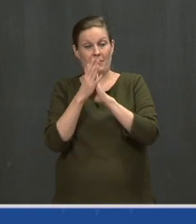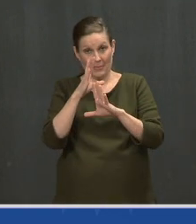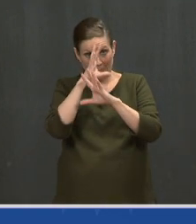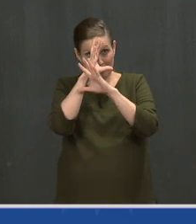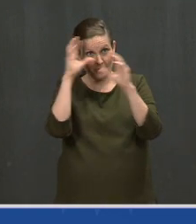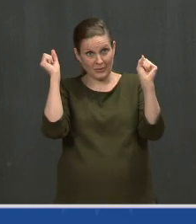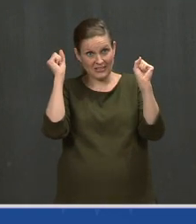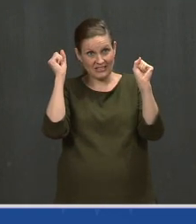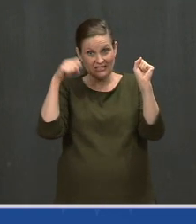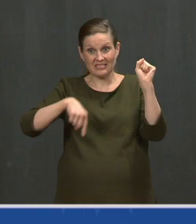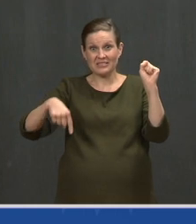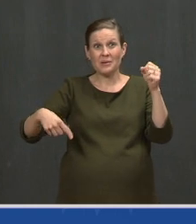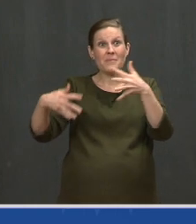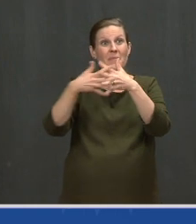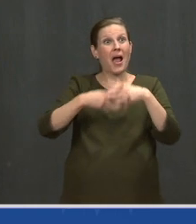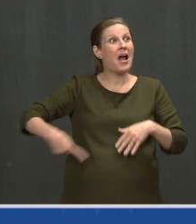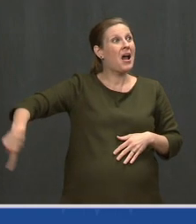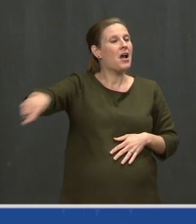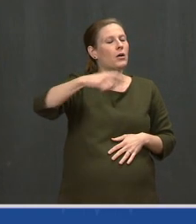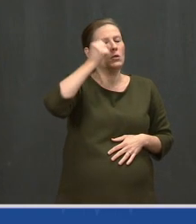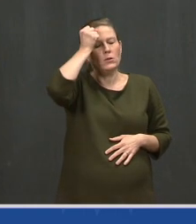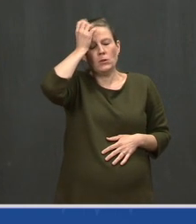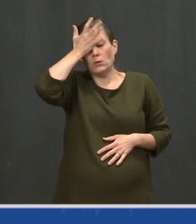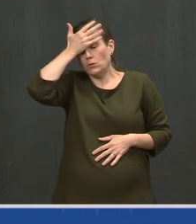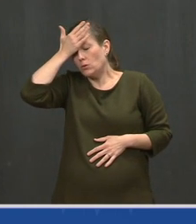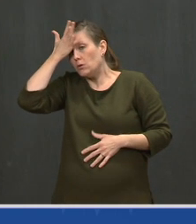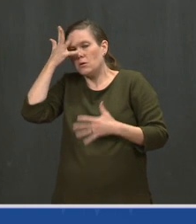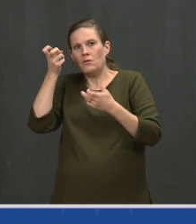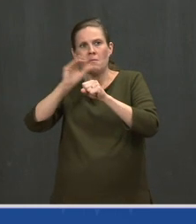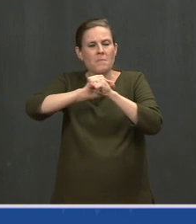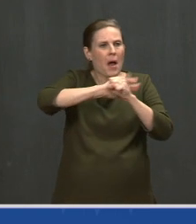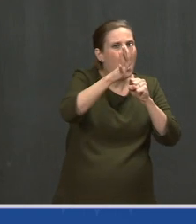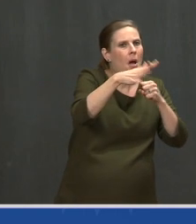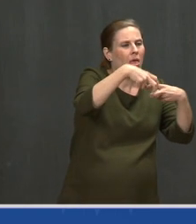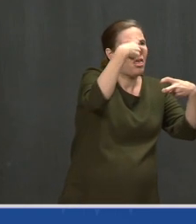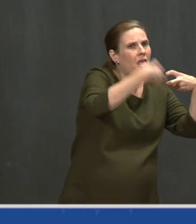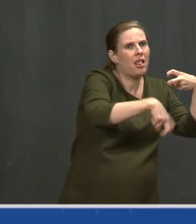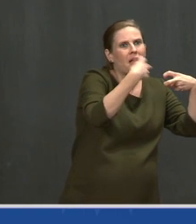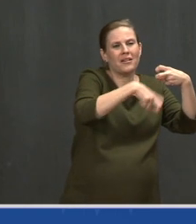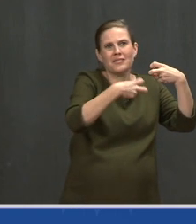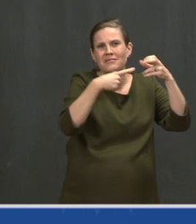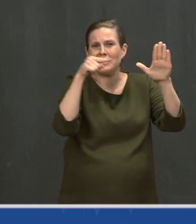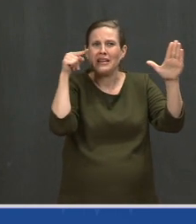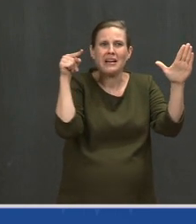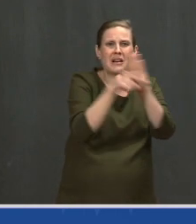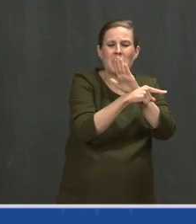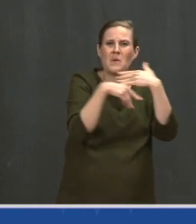that has now killed four thou- -- excuse me, five hundred -- I carry it in my pocket every day.